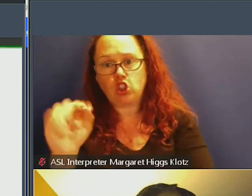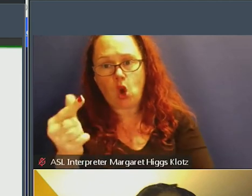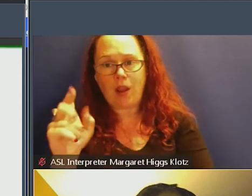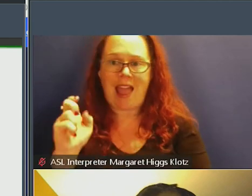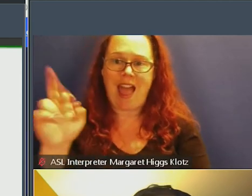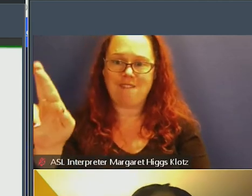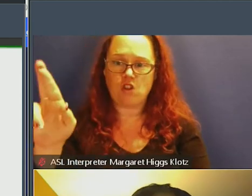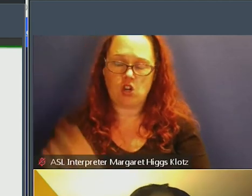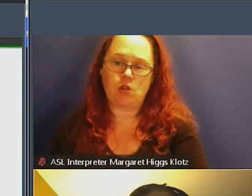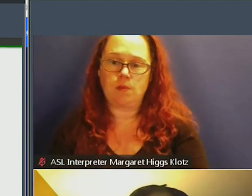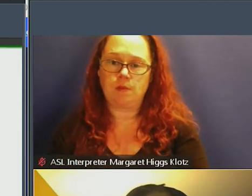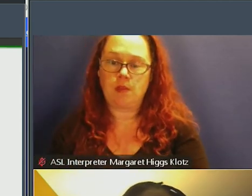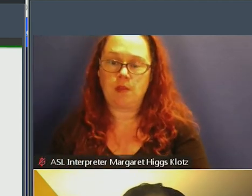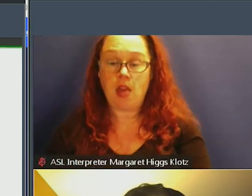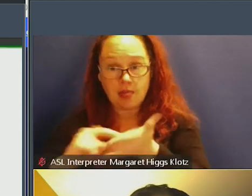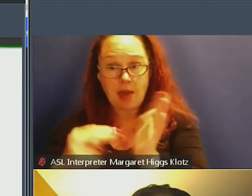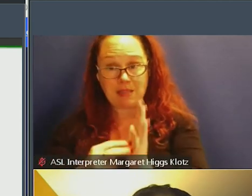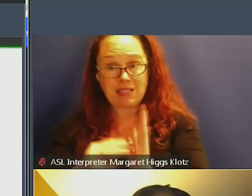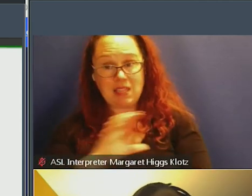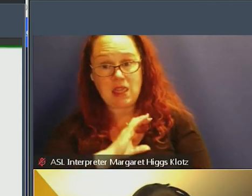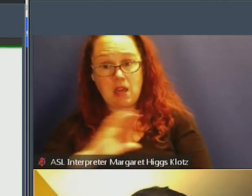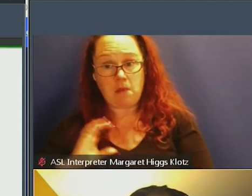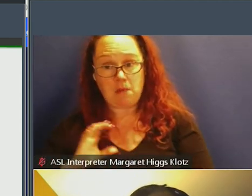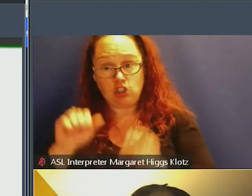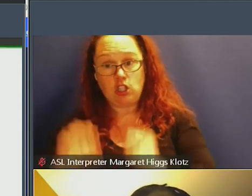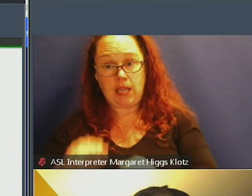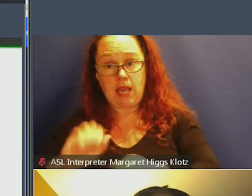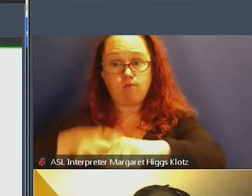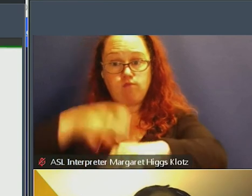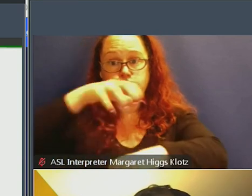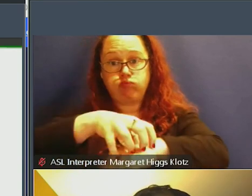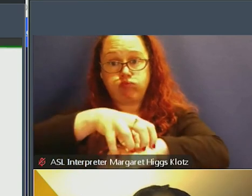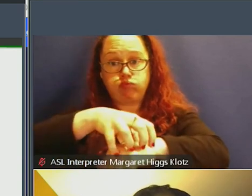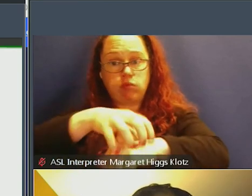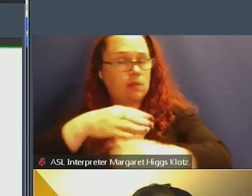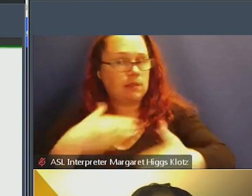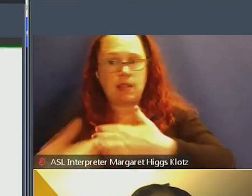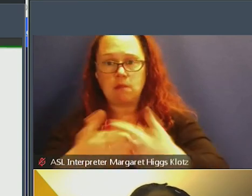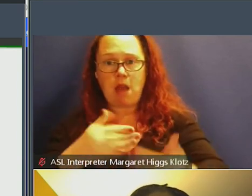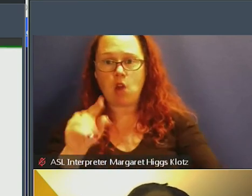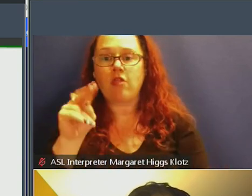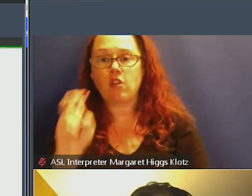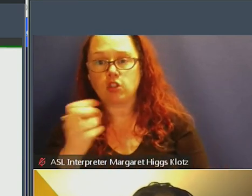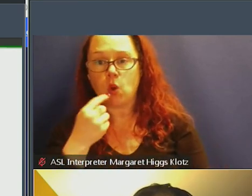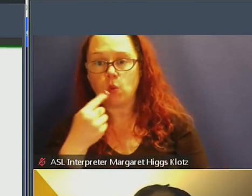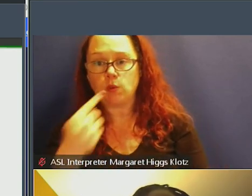That means the commission can build a facility, regardless of what the zone says. You can build in that location.